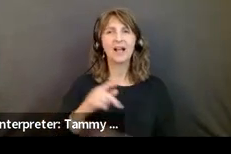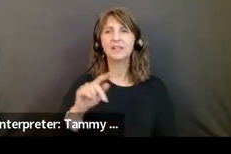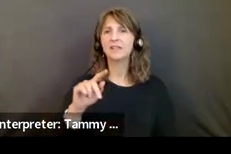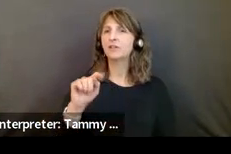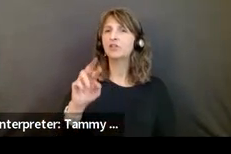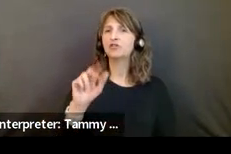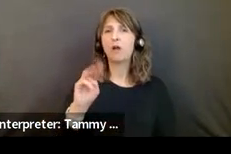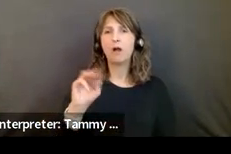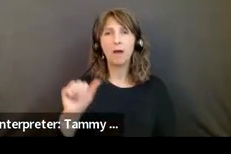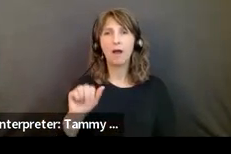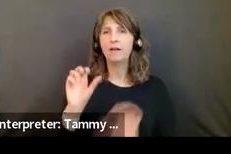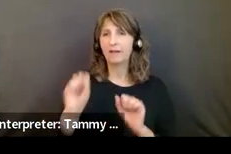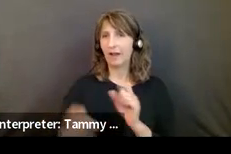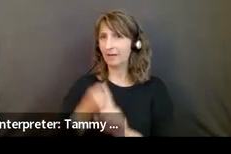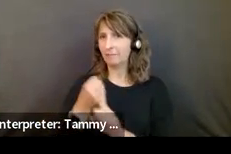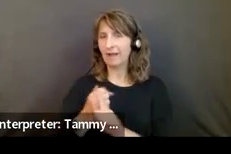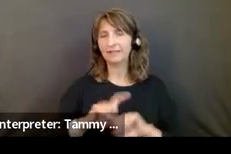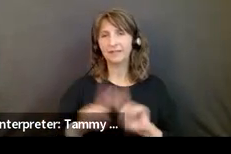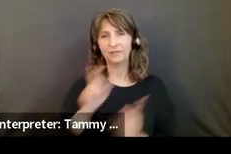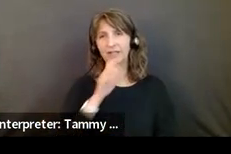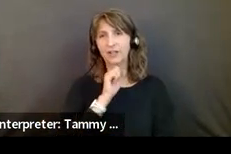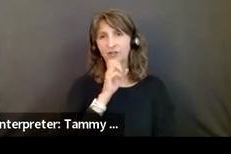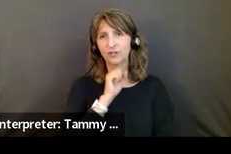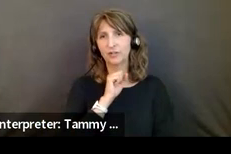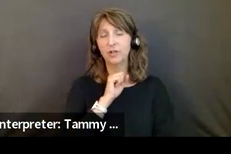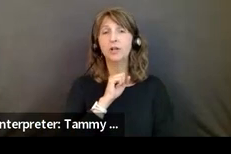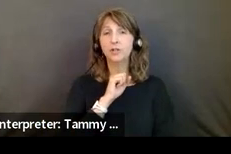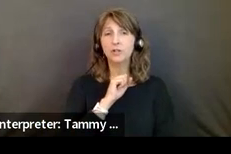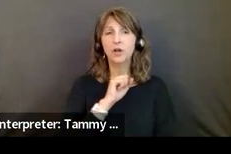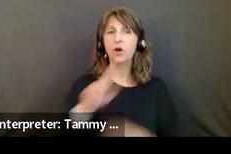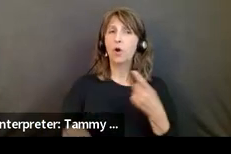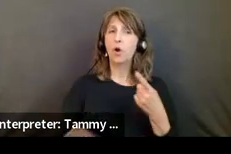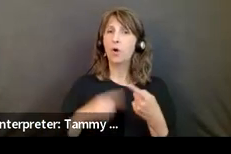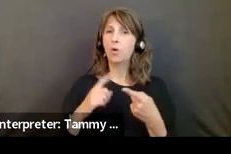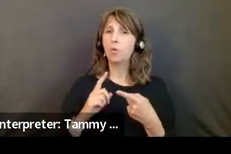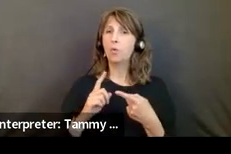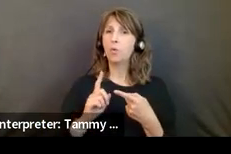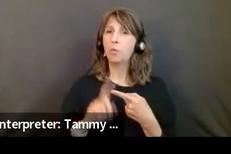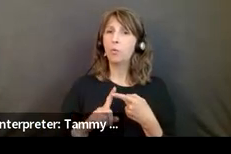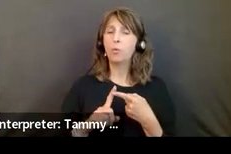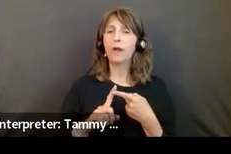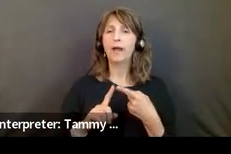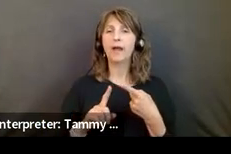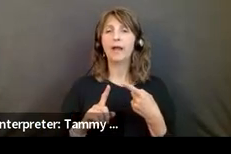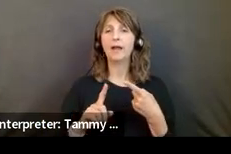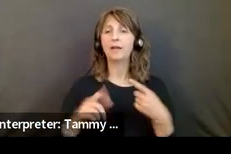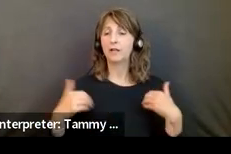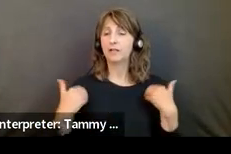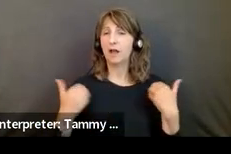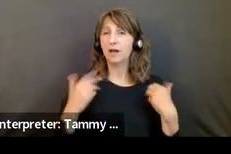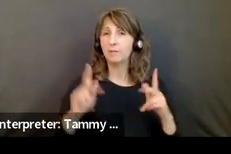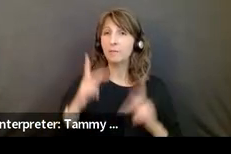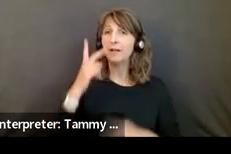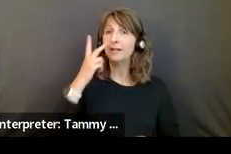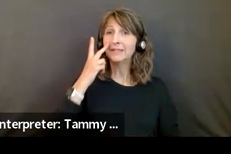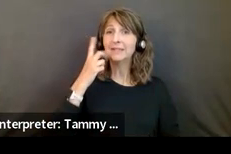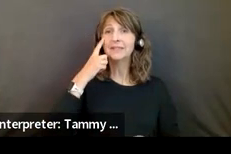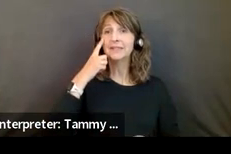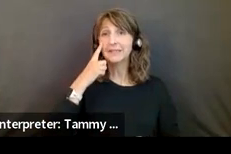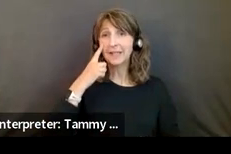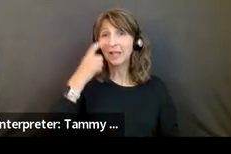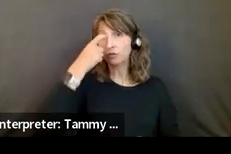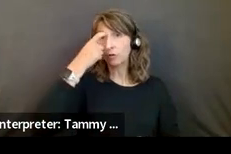And so when it's when talking about you. When they experience or witness traumatic events, it overwhelms their ability to cope.